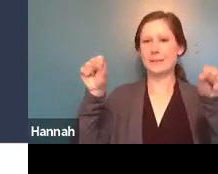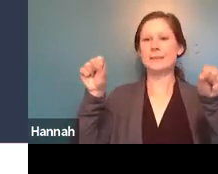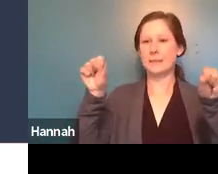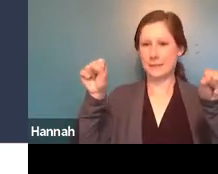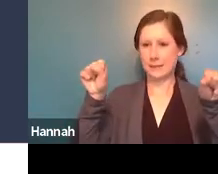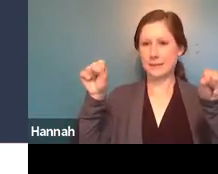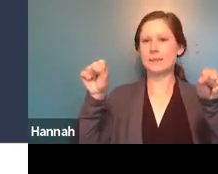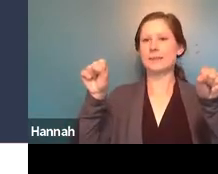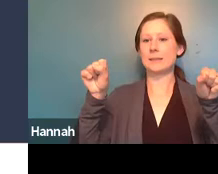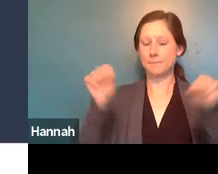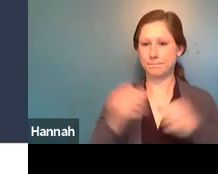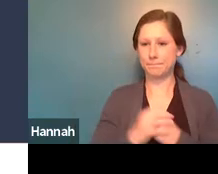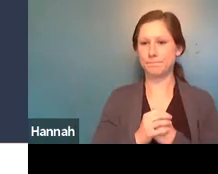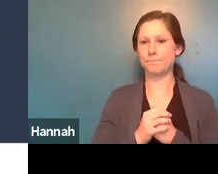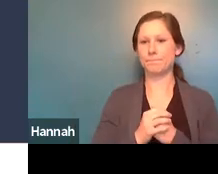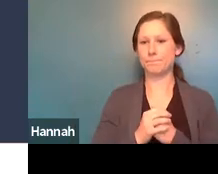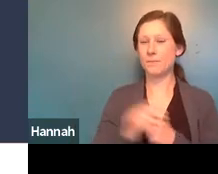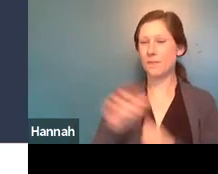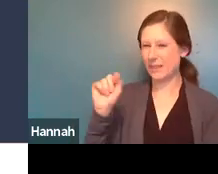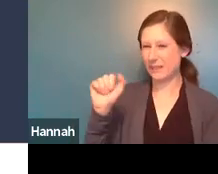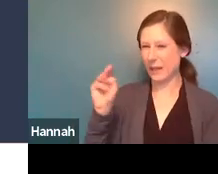We, as Tami had mentioned, had only been open for three